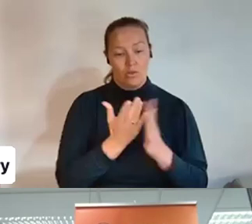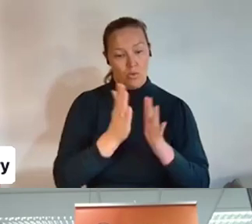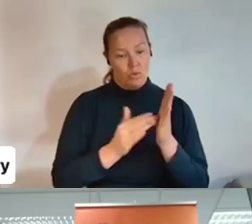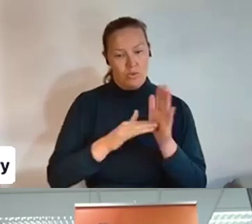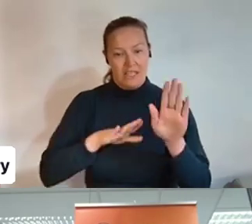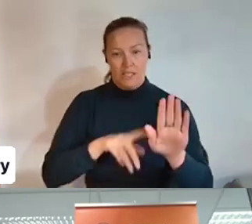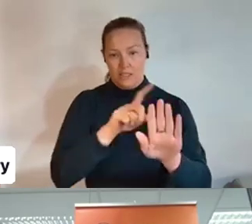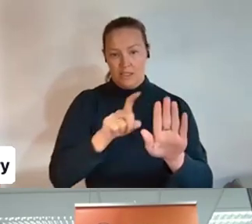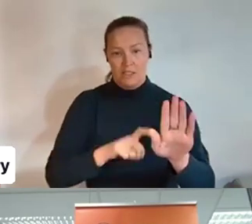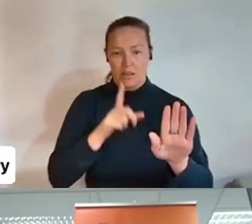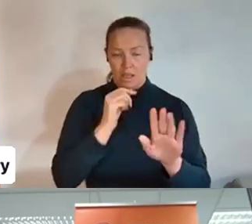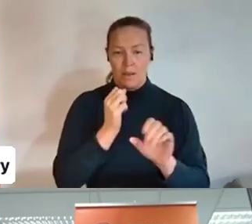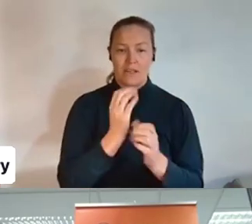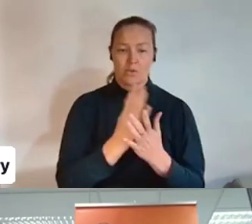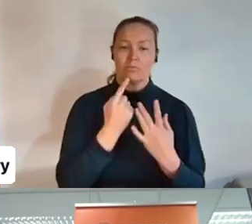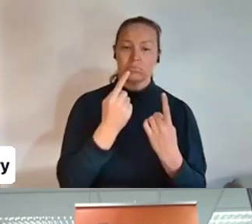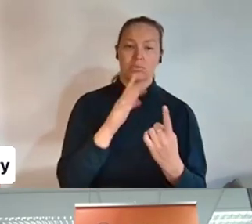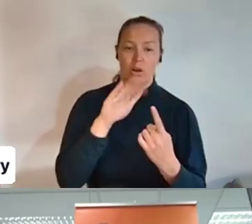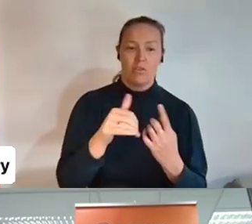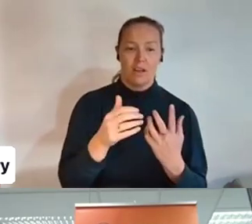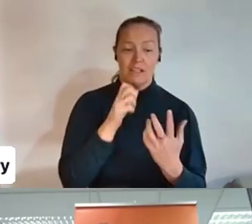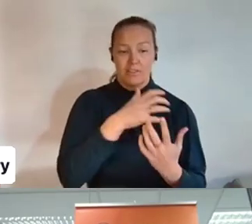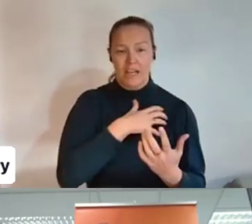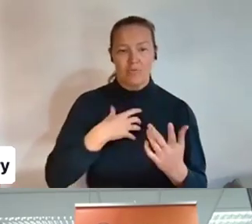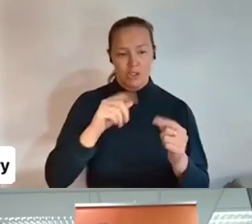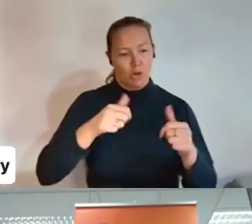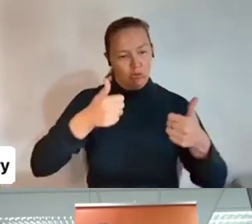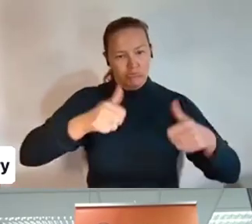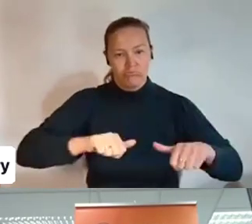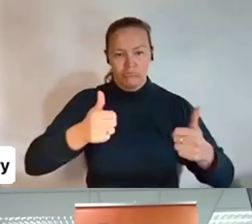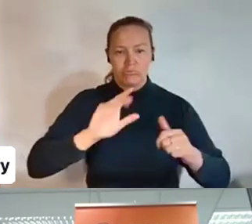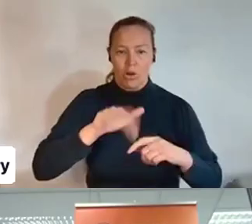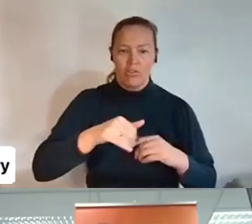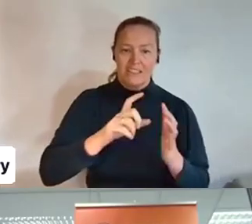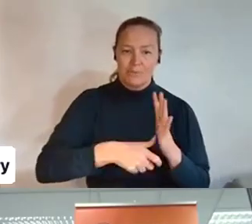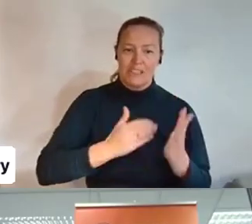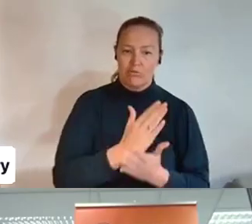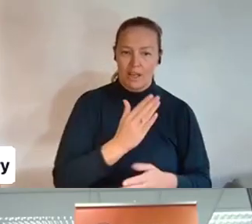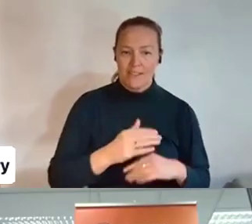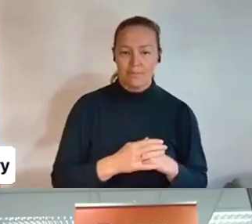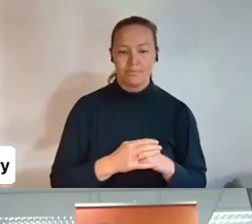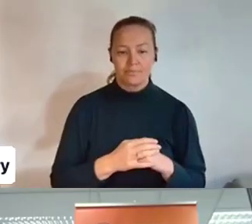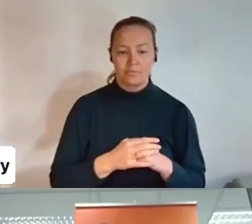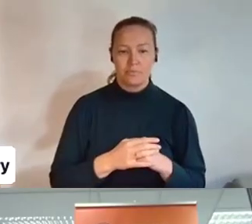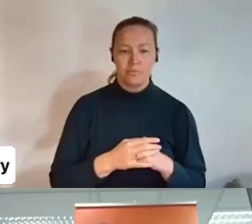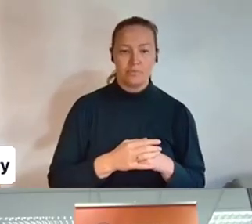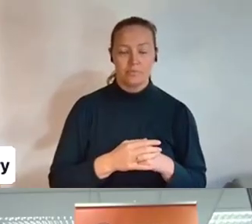have a say on how the government is doing when it comes to disability rights. Now crucially,